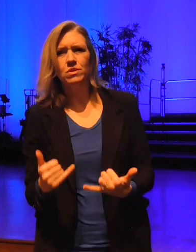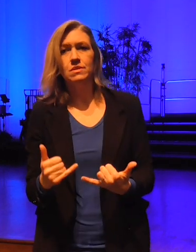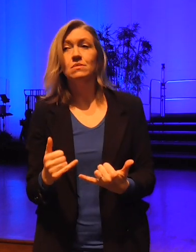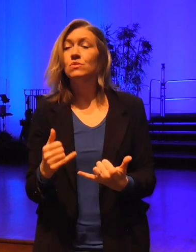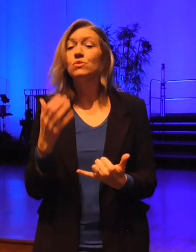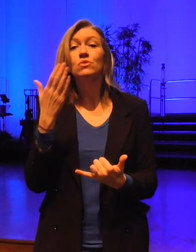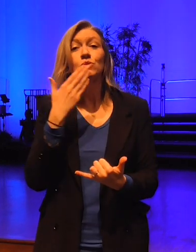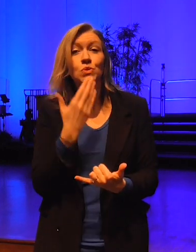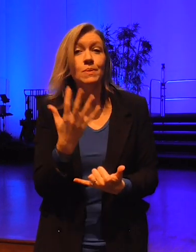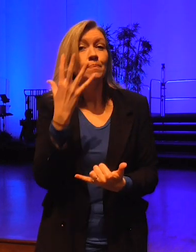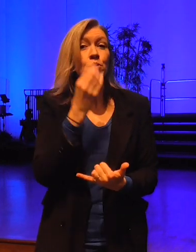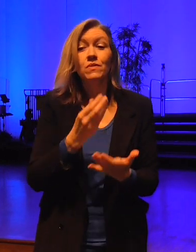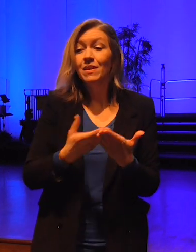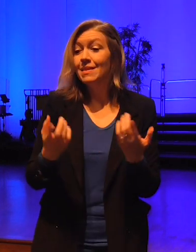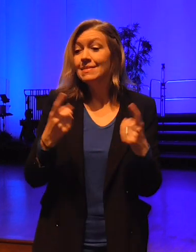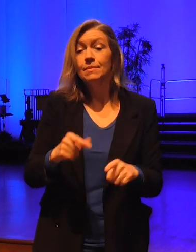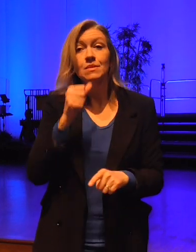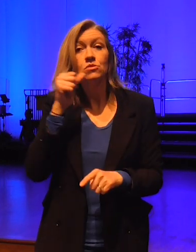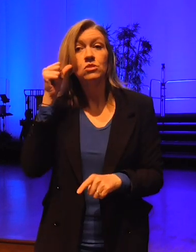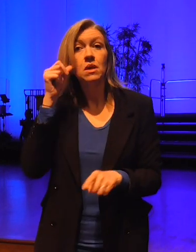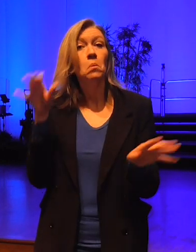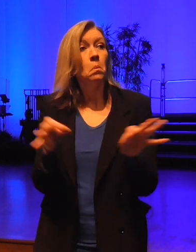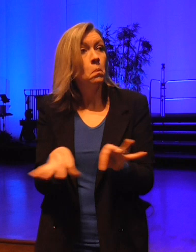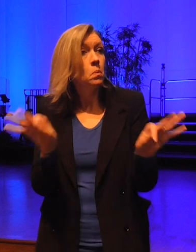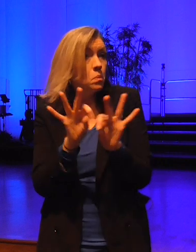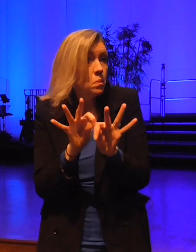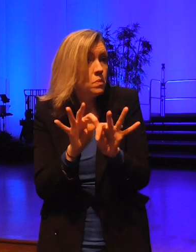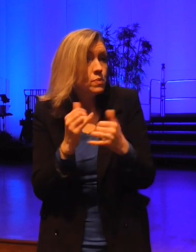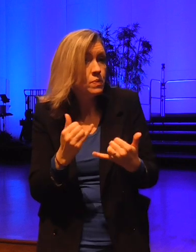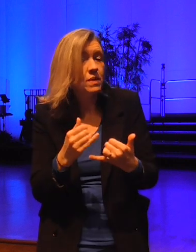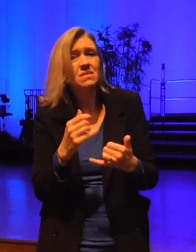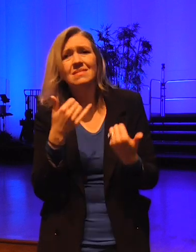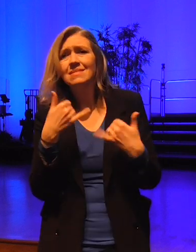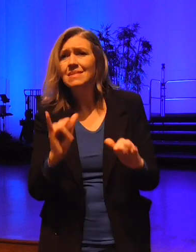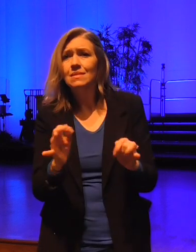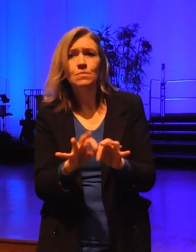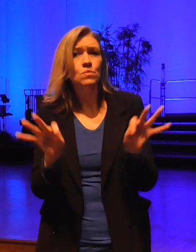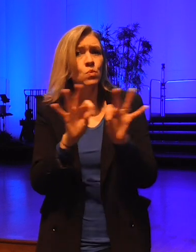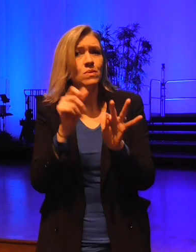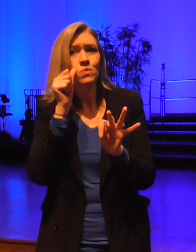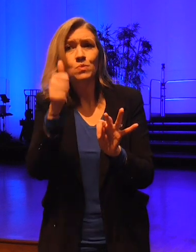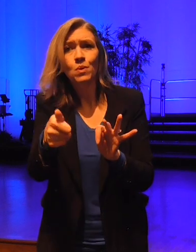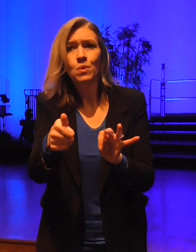is worthwhile today and will be worthwhile tomorrow but we should deliberately disconnect